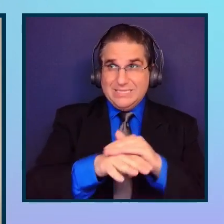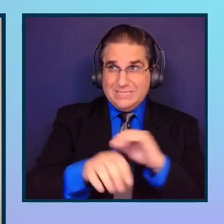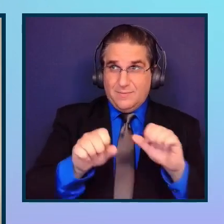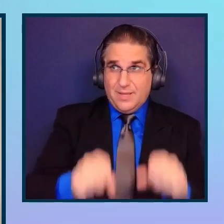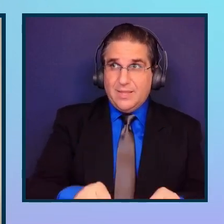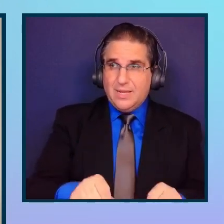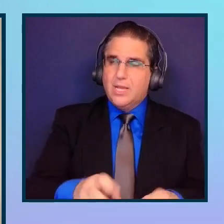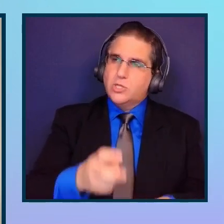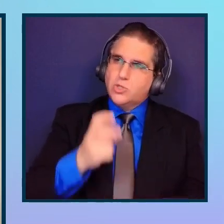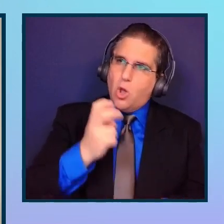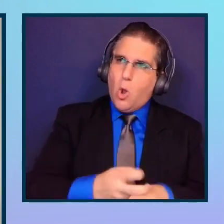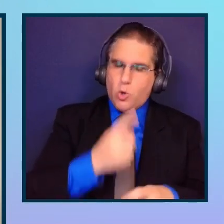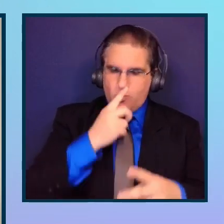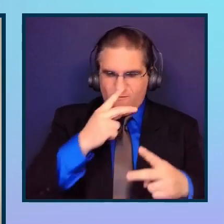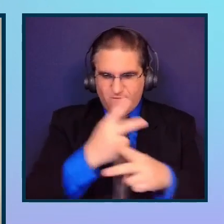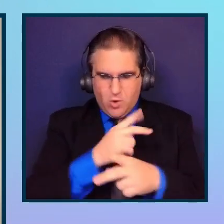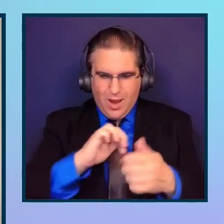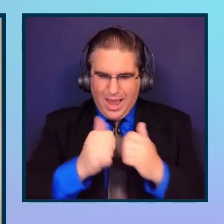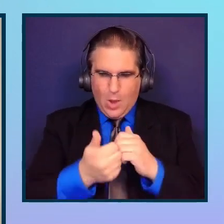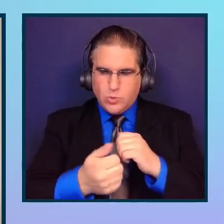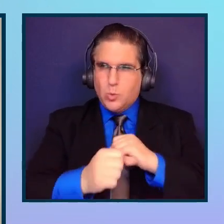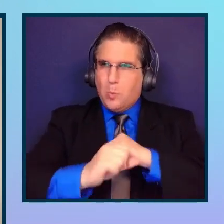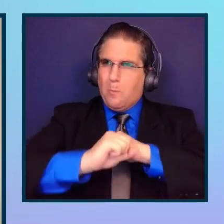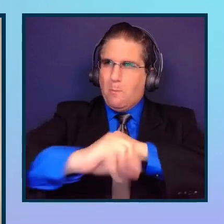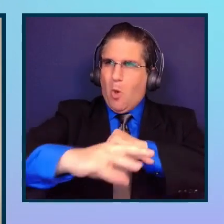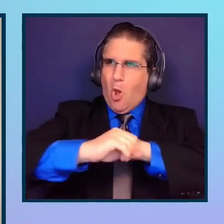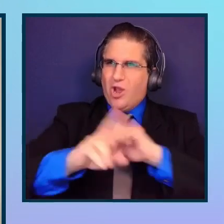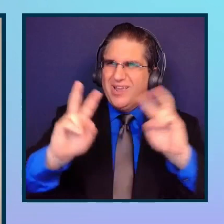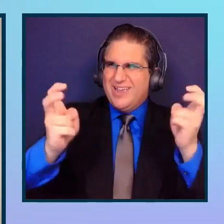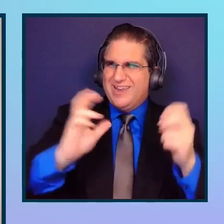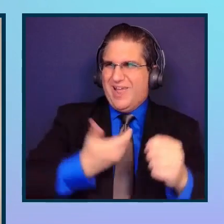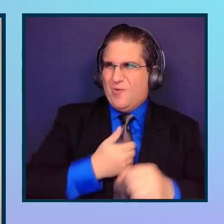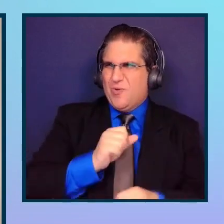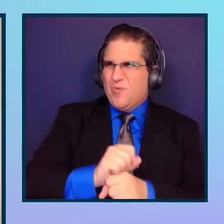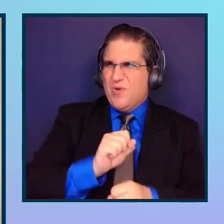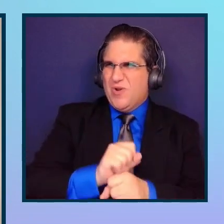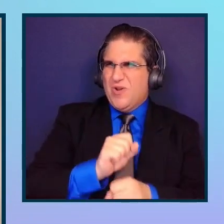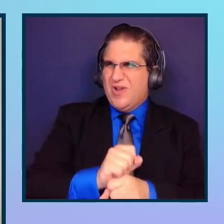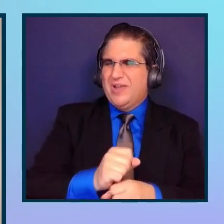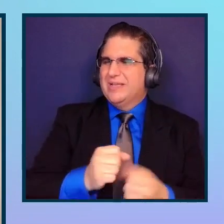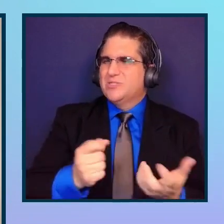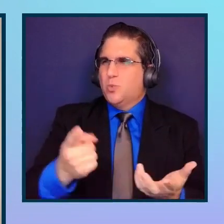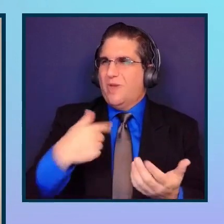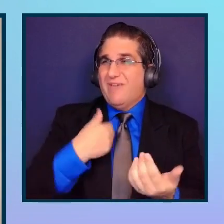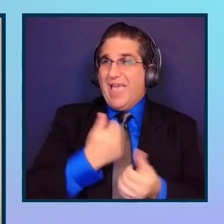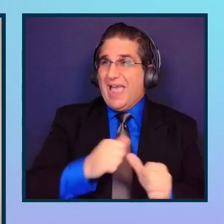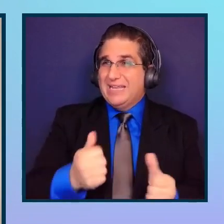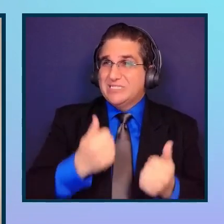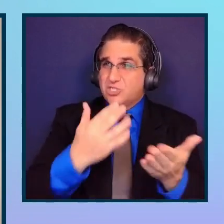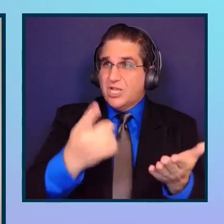that we can market that. So if you have any good marketing tips, ways that people can become better advocates,